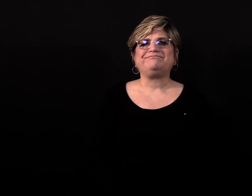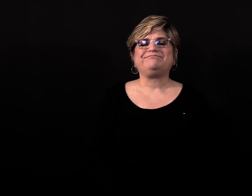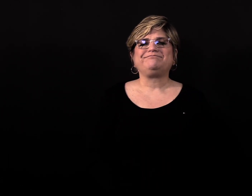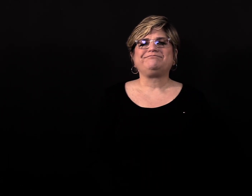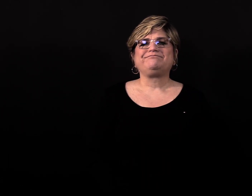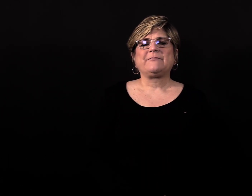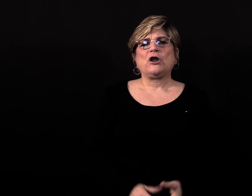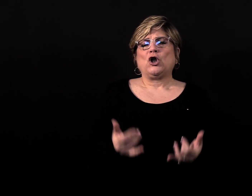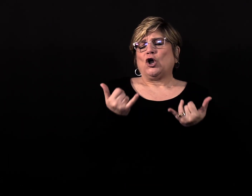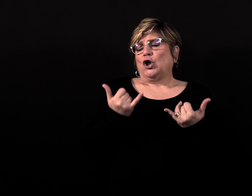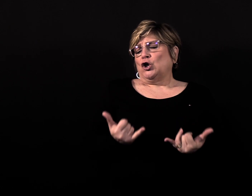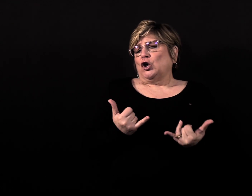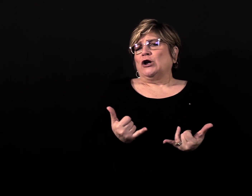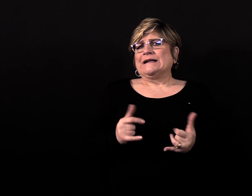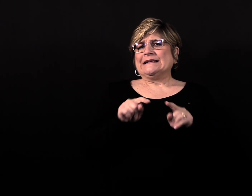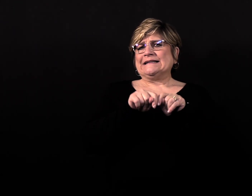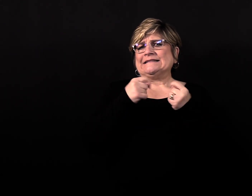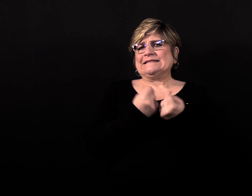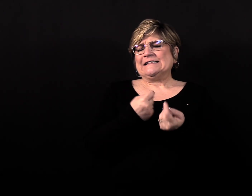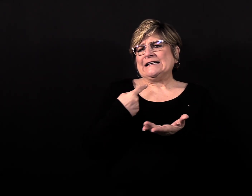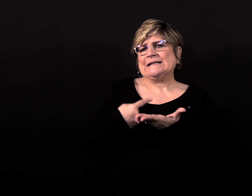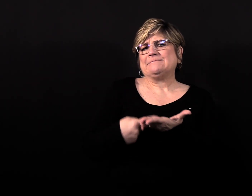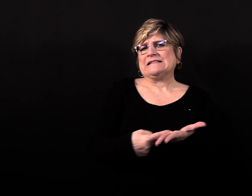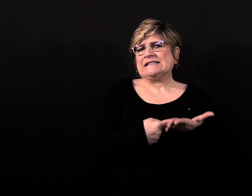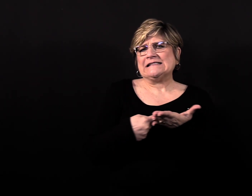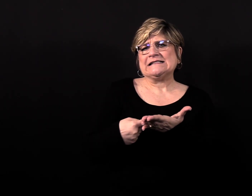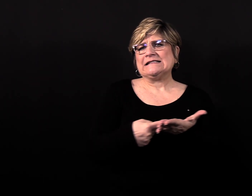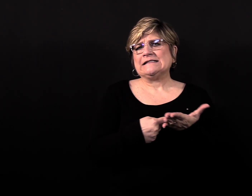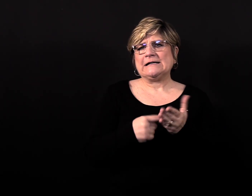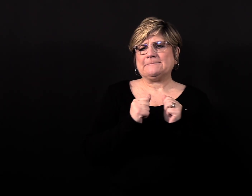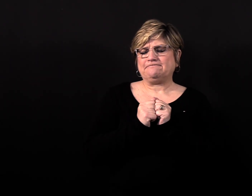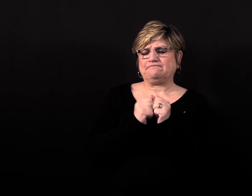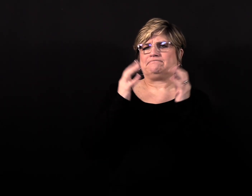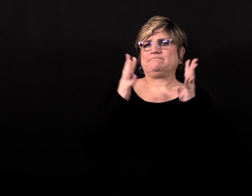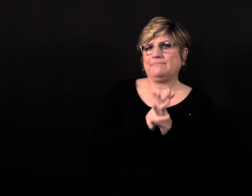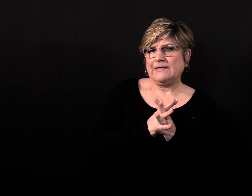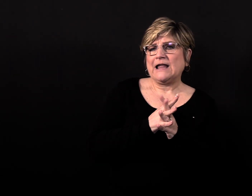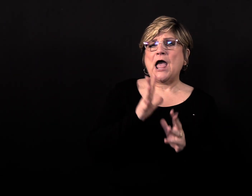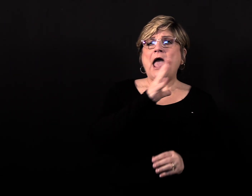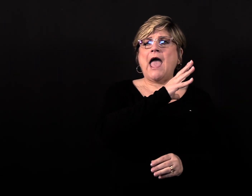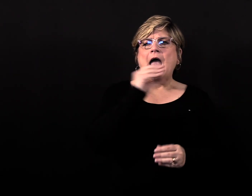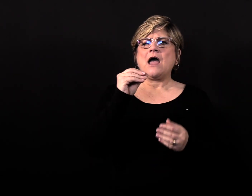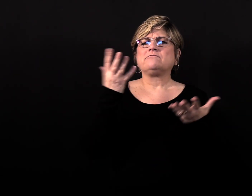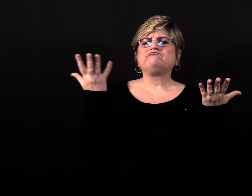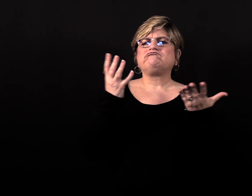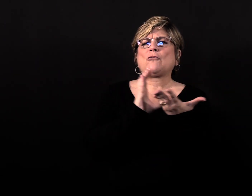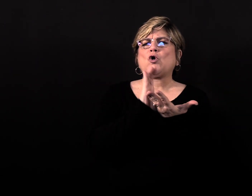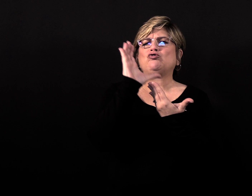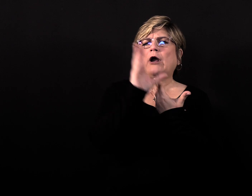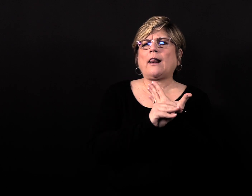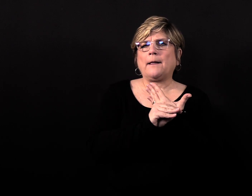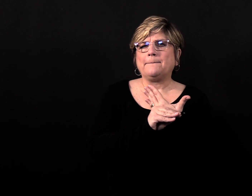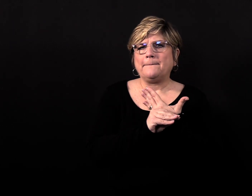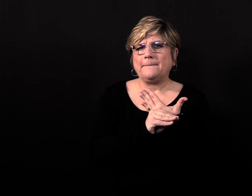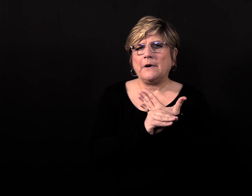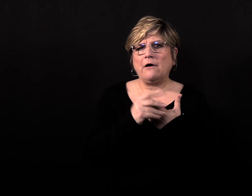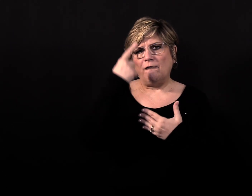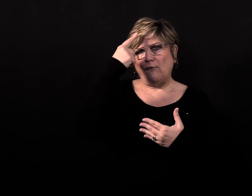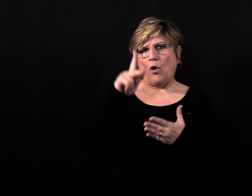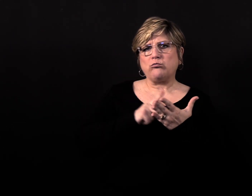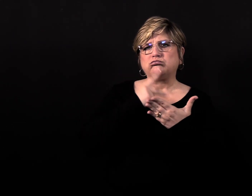Currently, the team is discussing the implementation and curriculum of the program